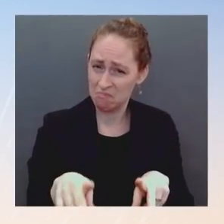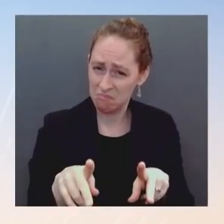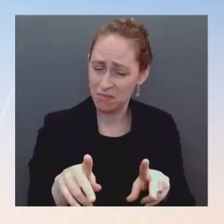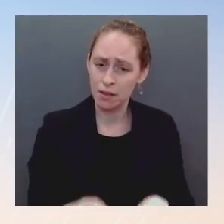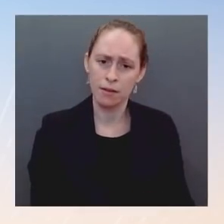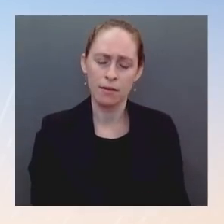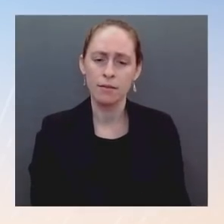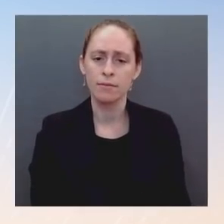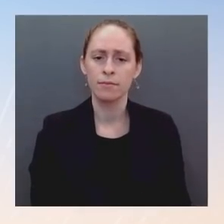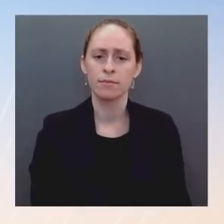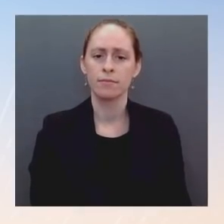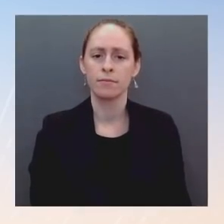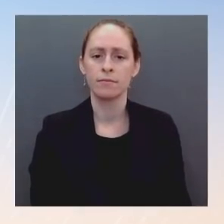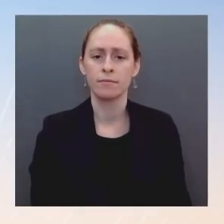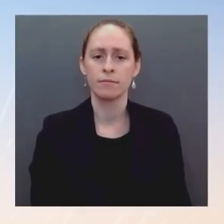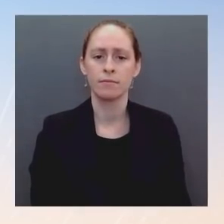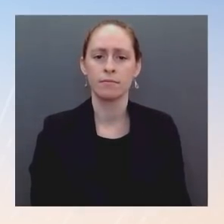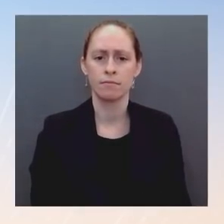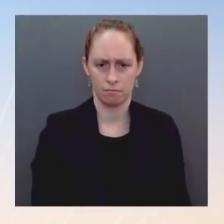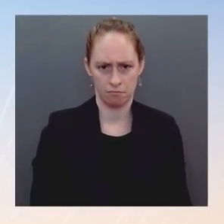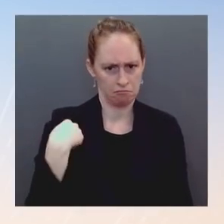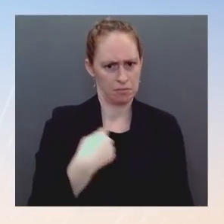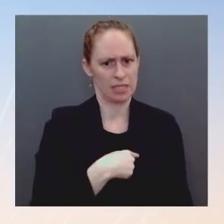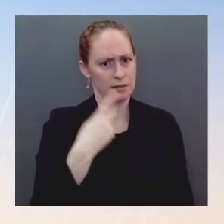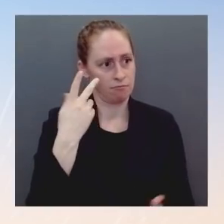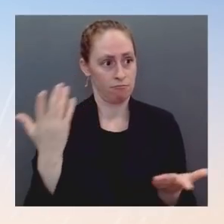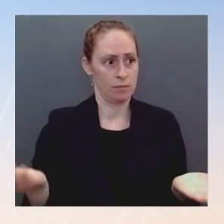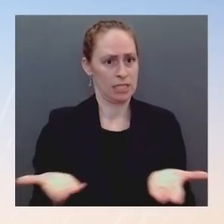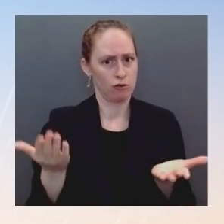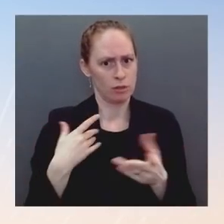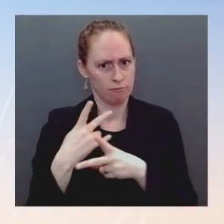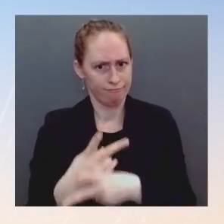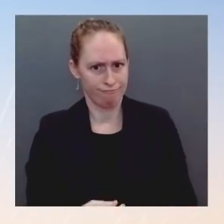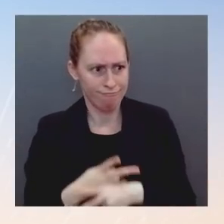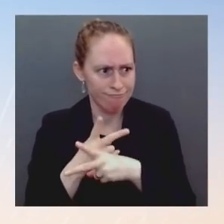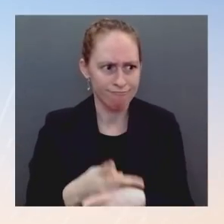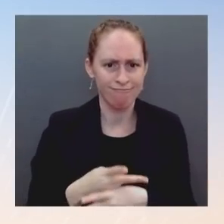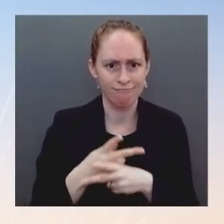He still participated in the event last night. The President's view, which I think you heard him